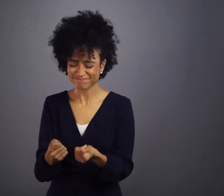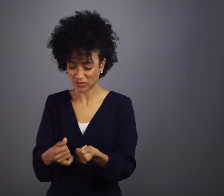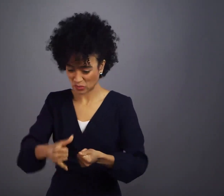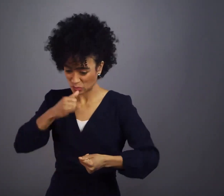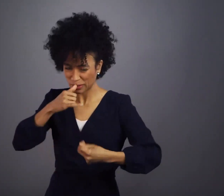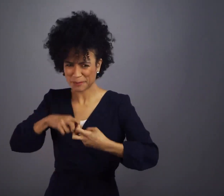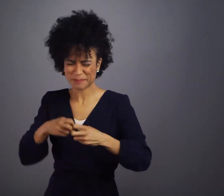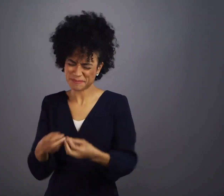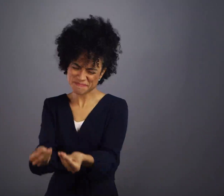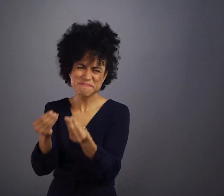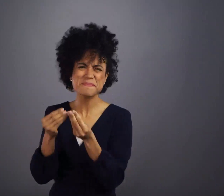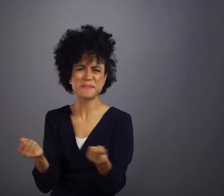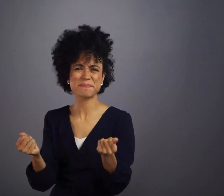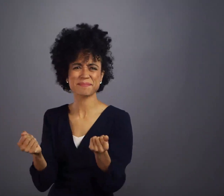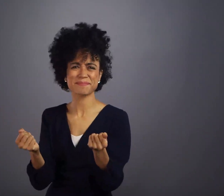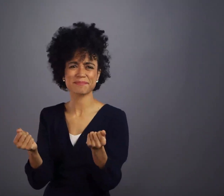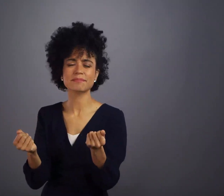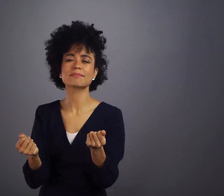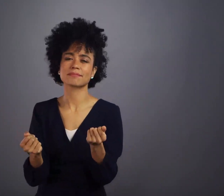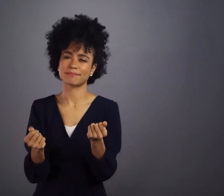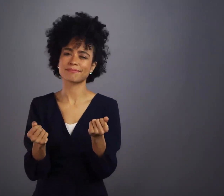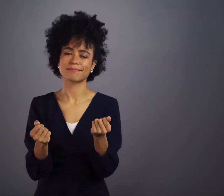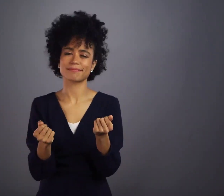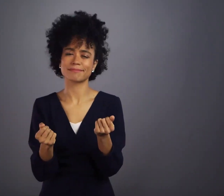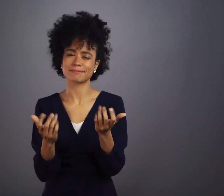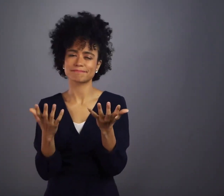But we saw that it really worked in others,